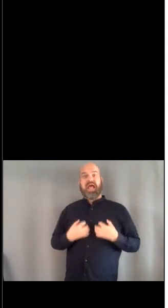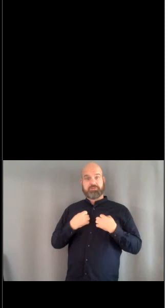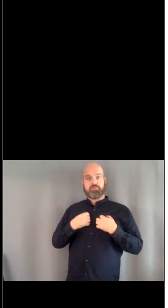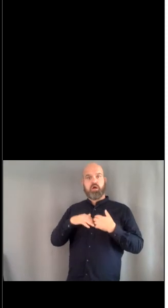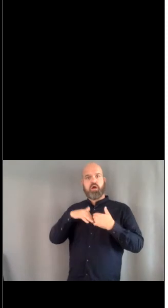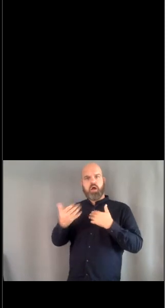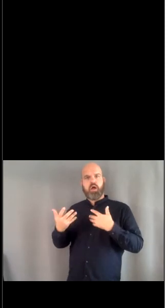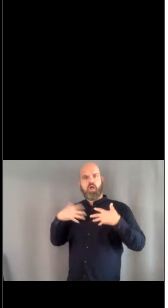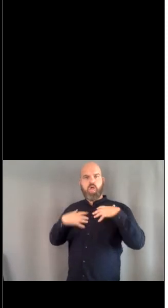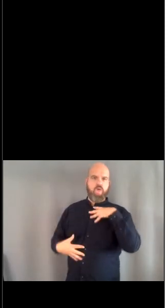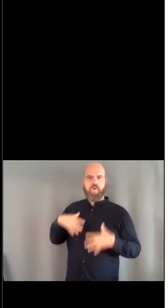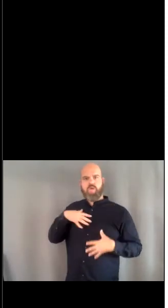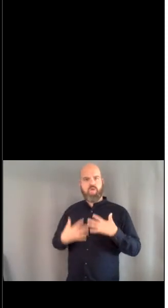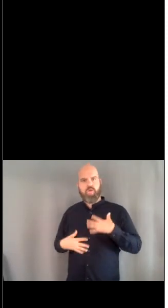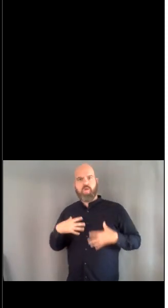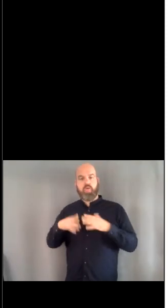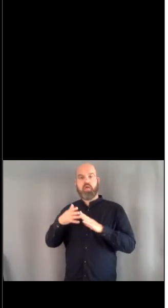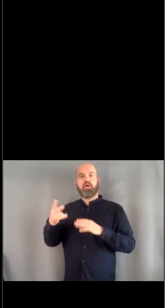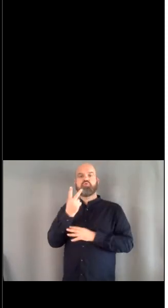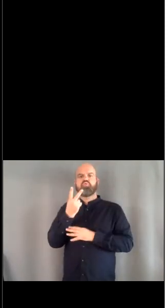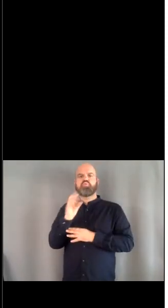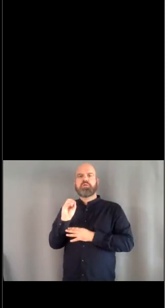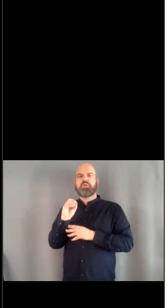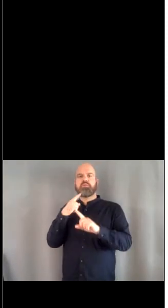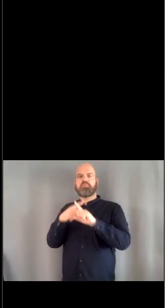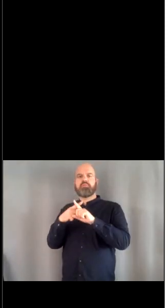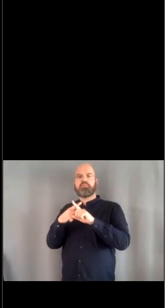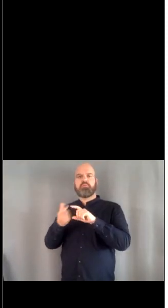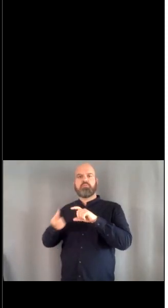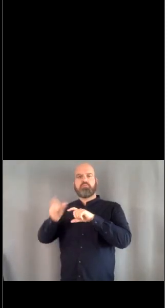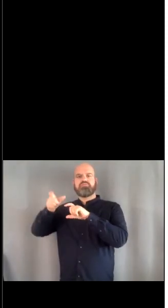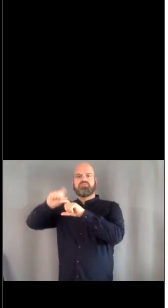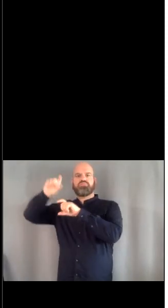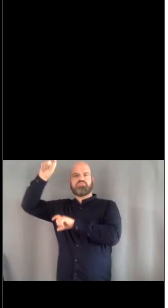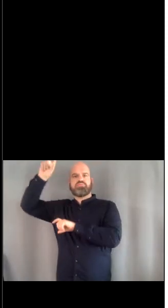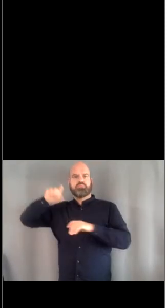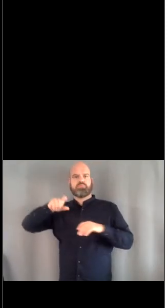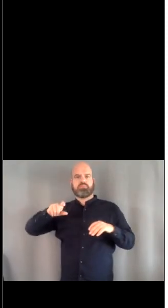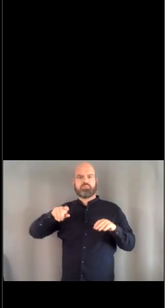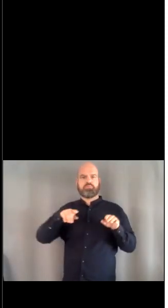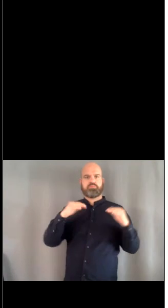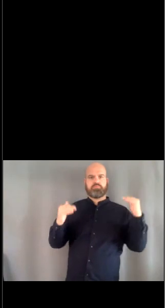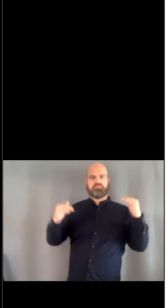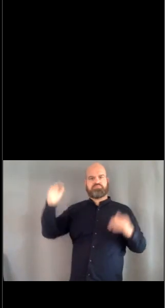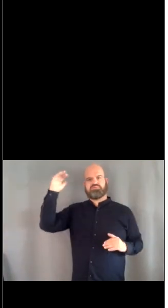which for women sometimes are much more must be taken into consideration.